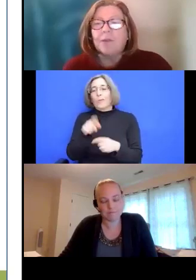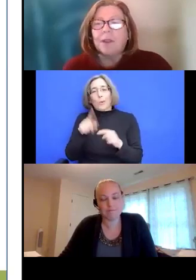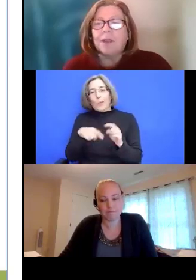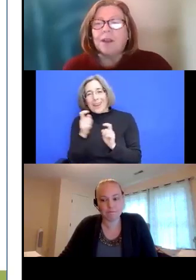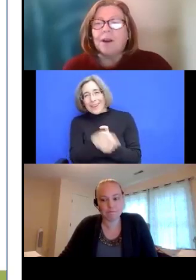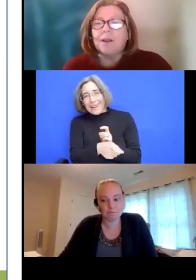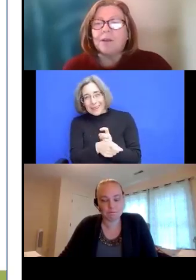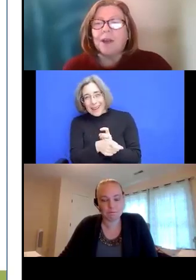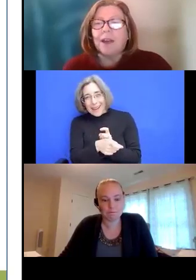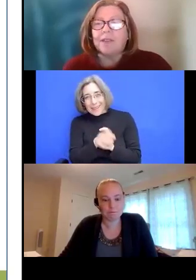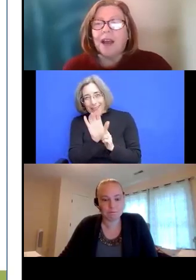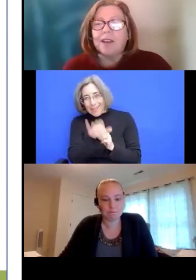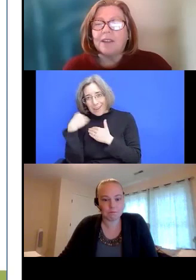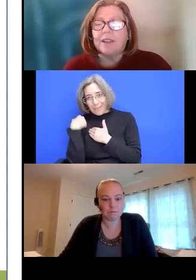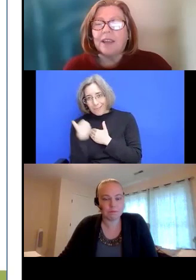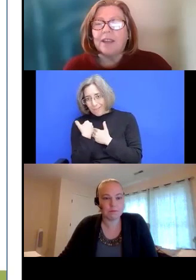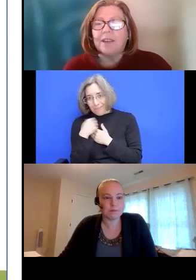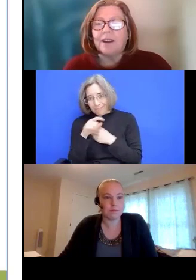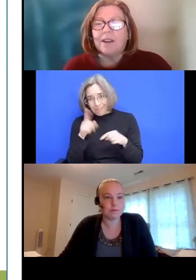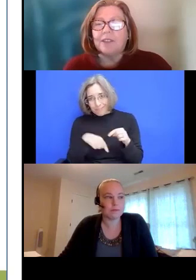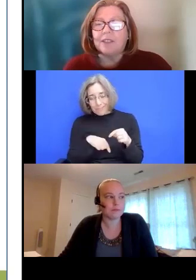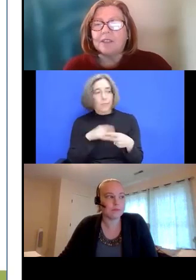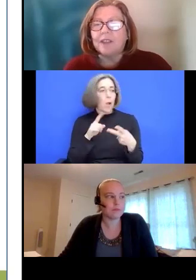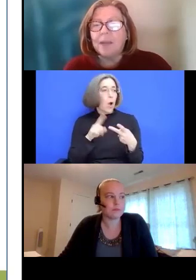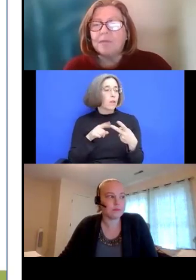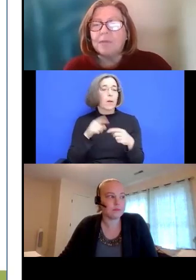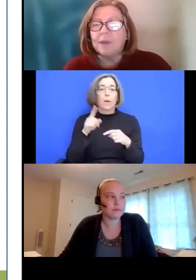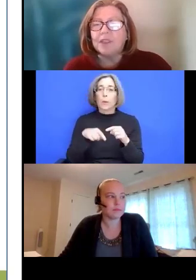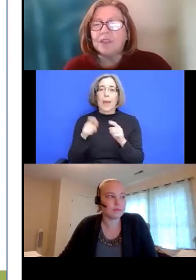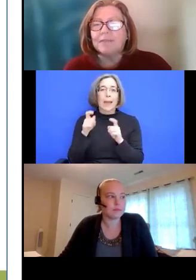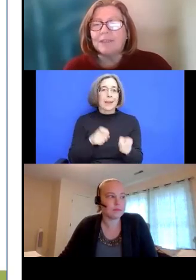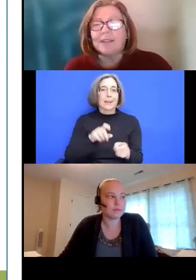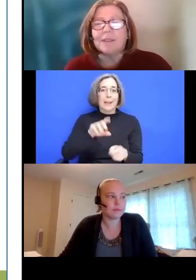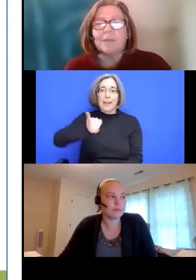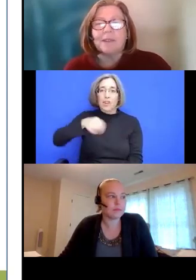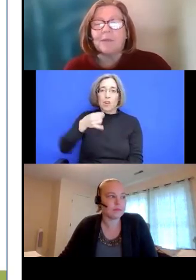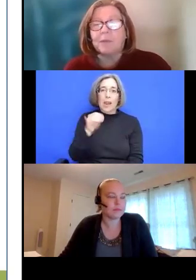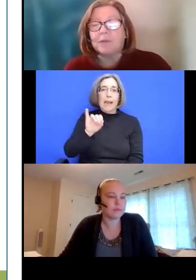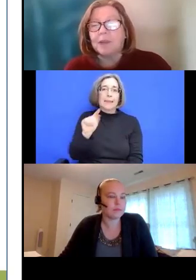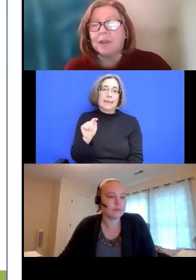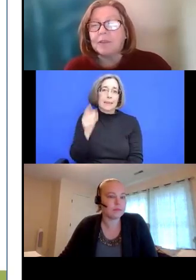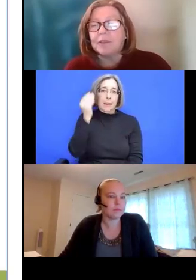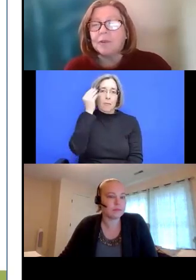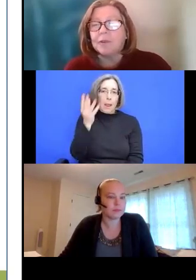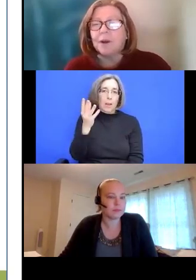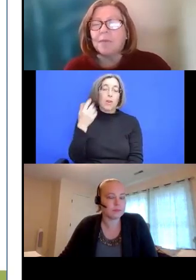We also have not delegated Just-in-time information. that is something that we've been looking into